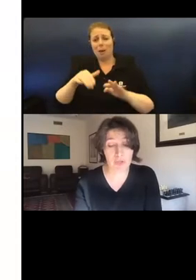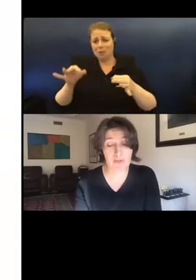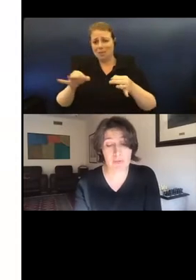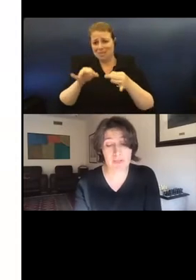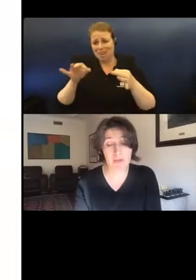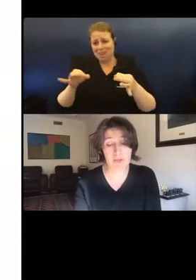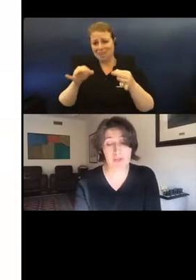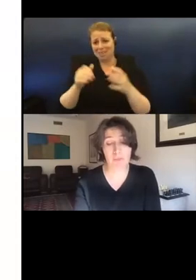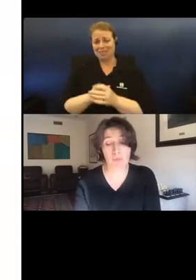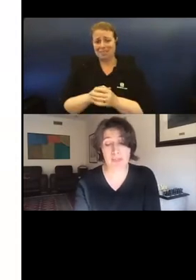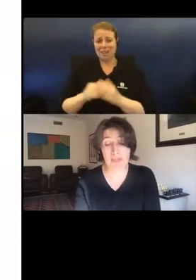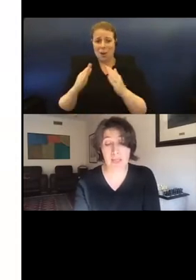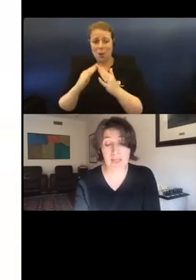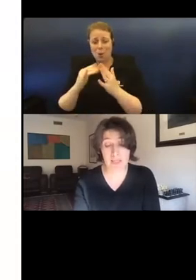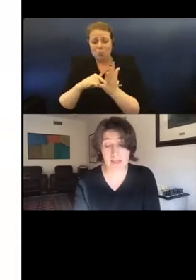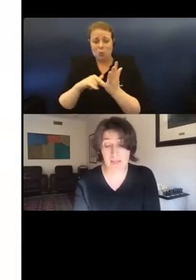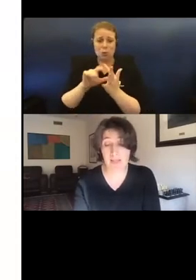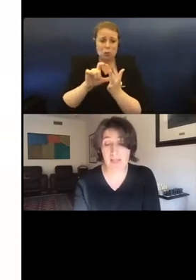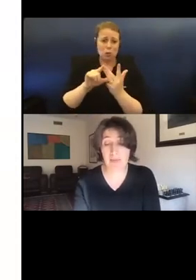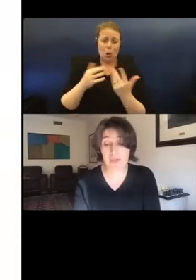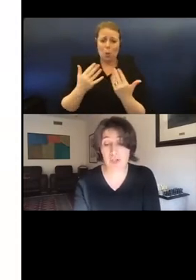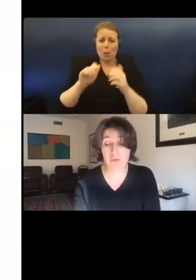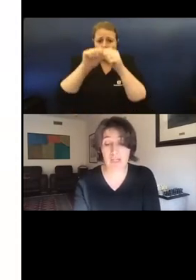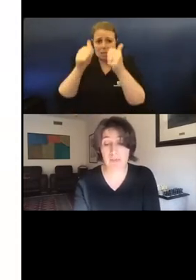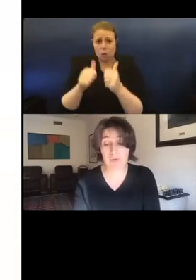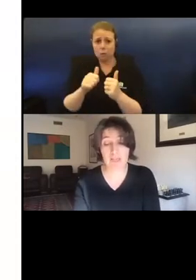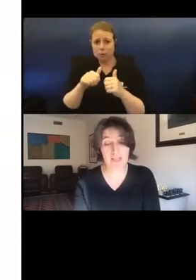with sculptures and monuments in the making climbing the giant fragments of lenient and